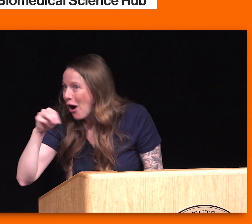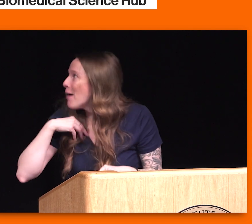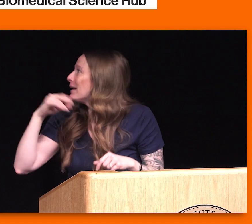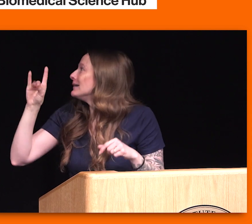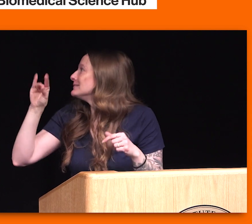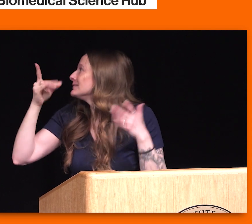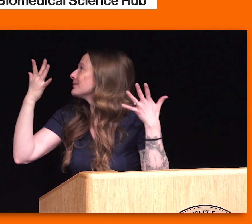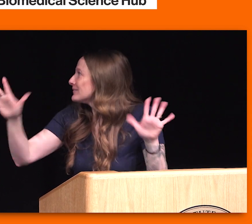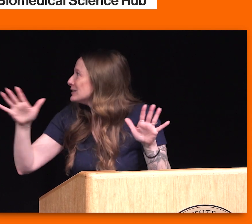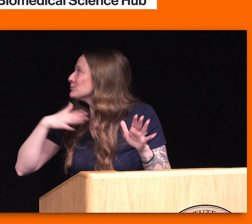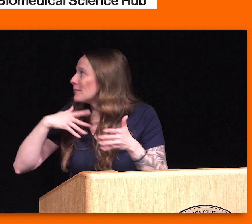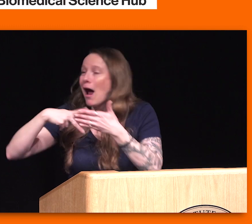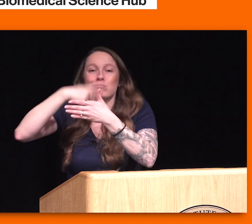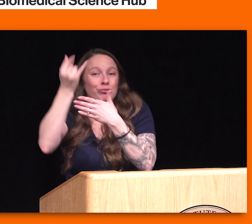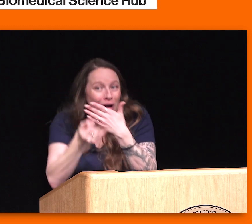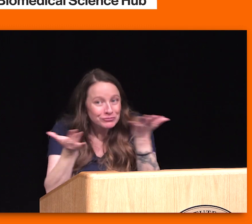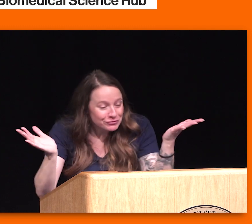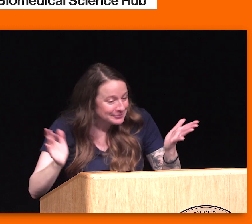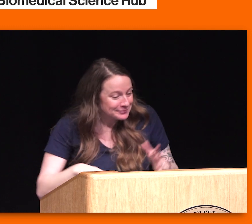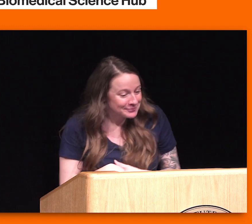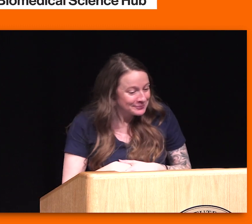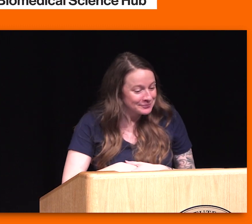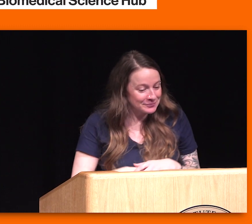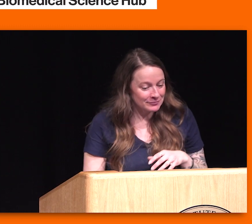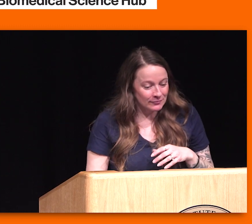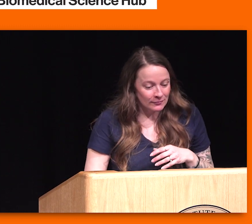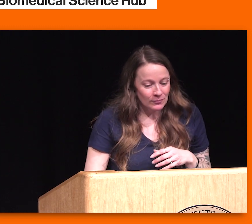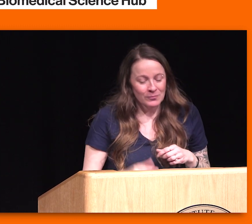So, the third time is the charm. I did finish my project.